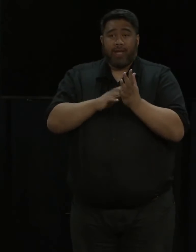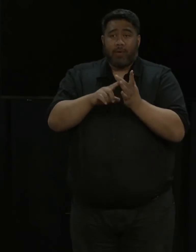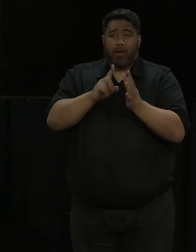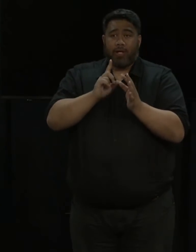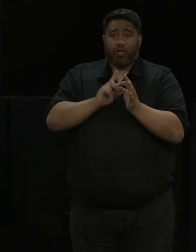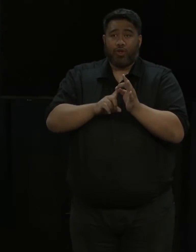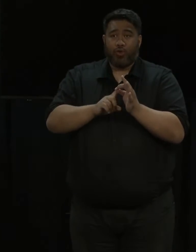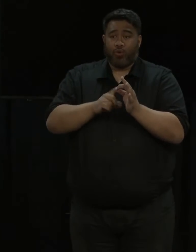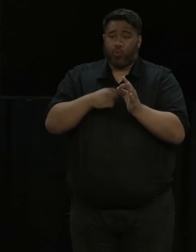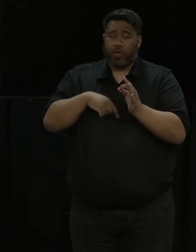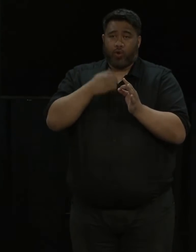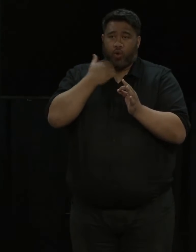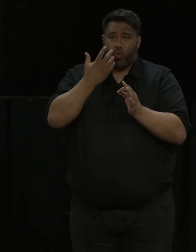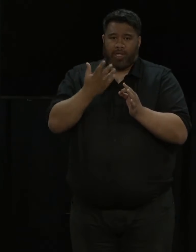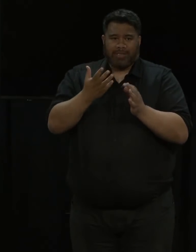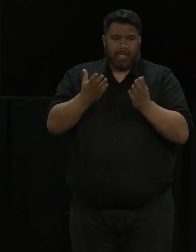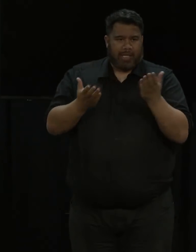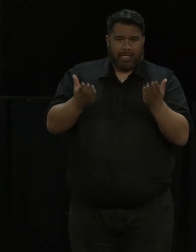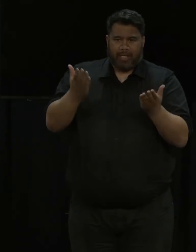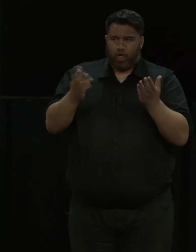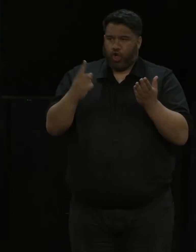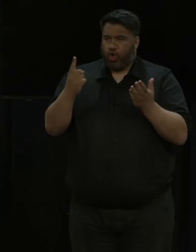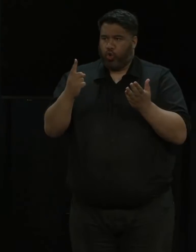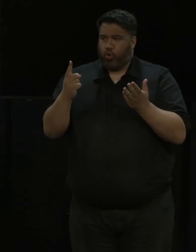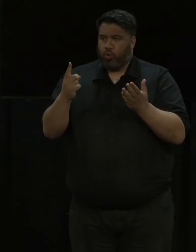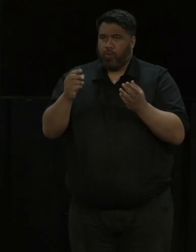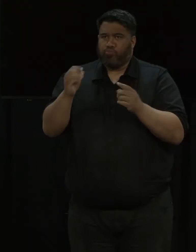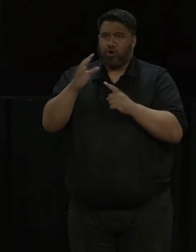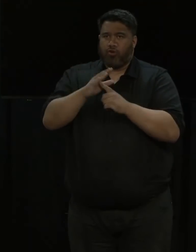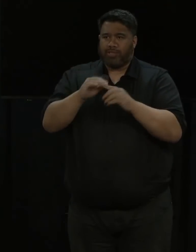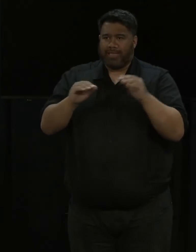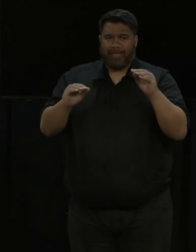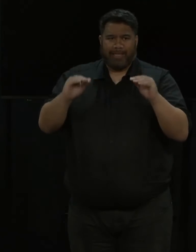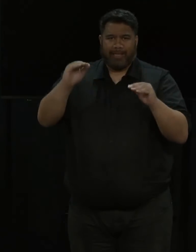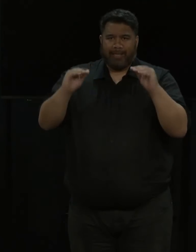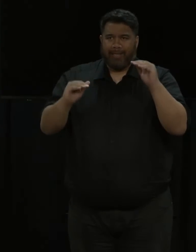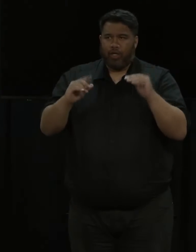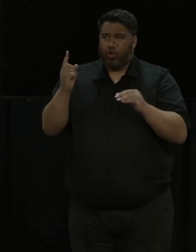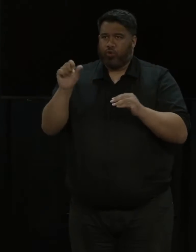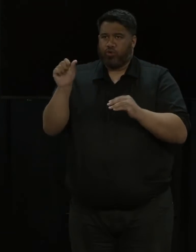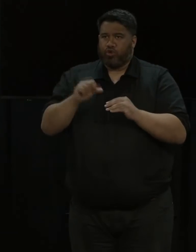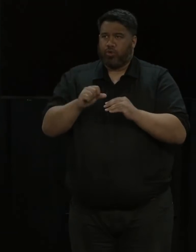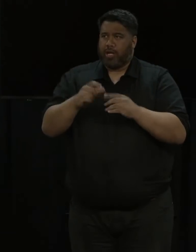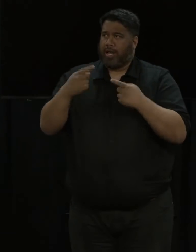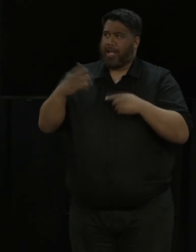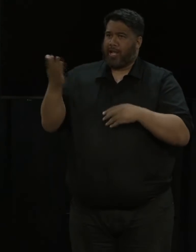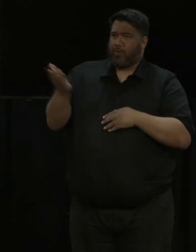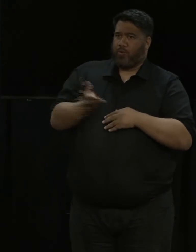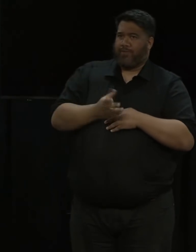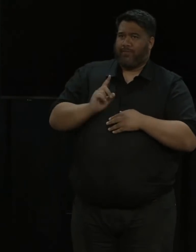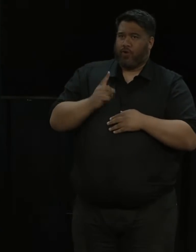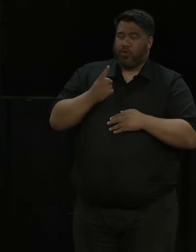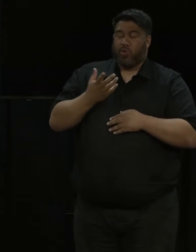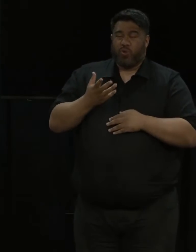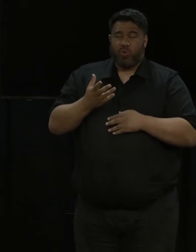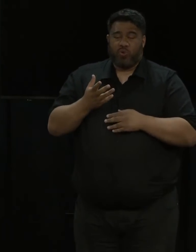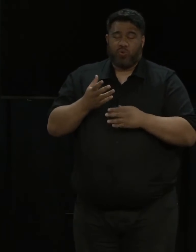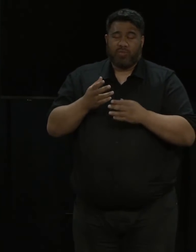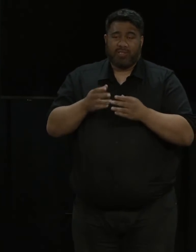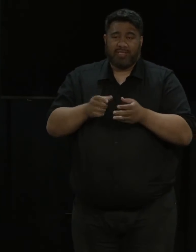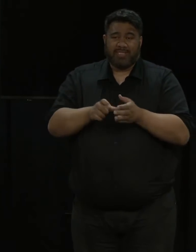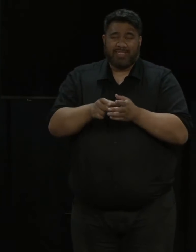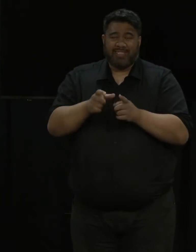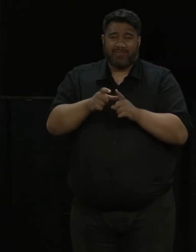the (unknown term) country? >>